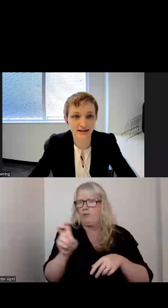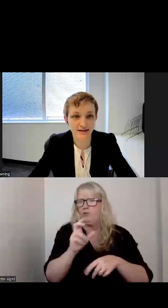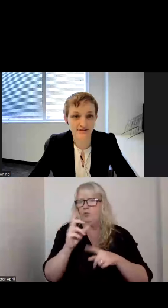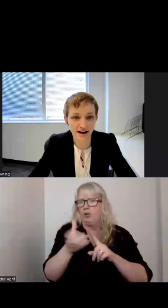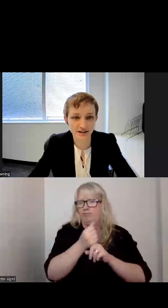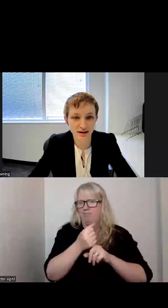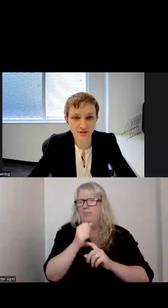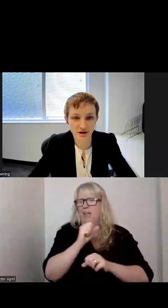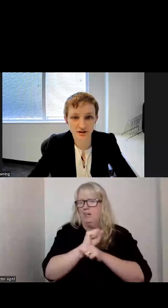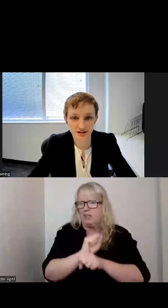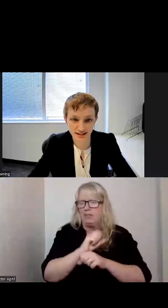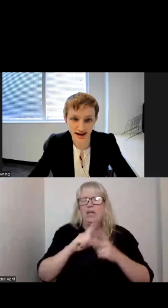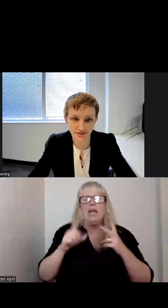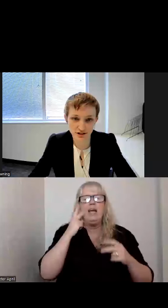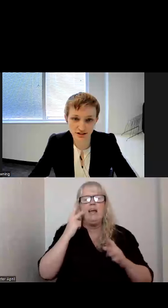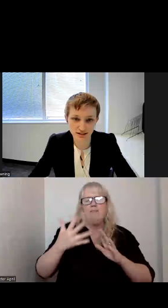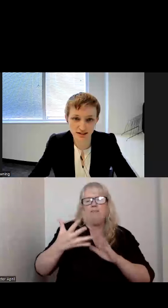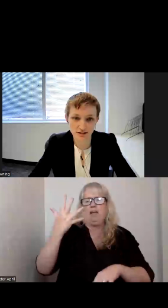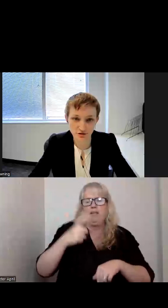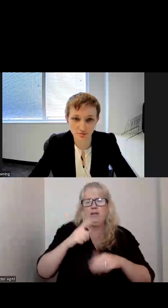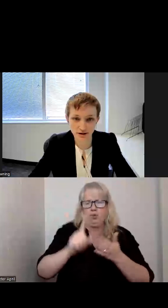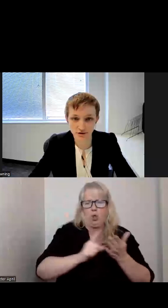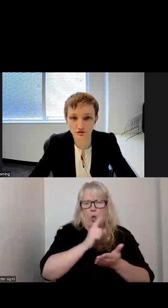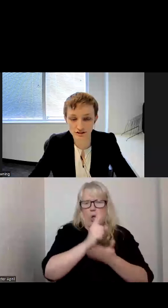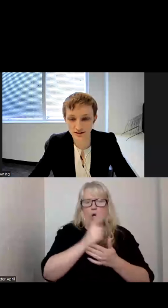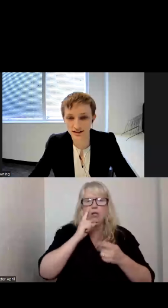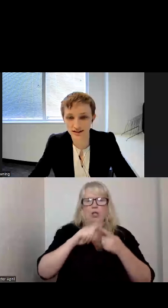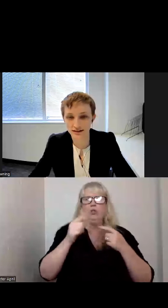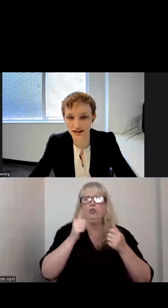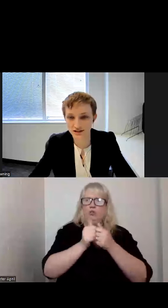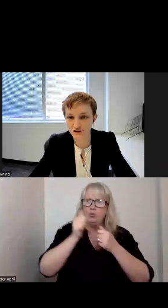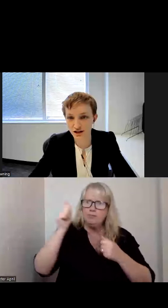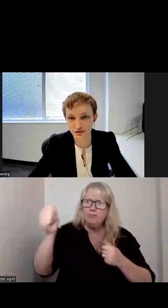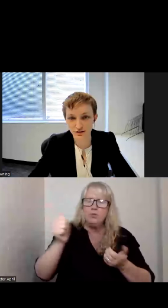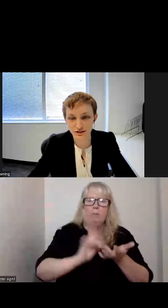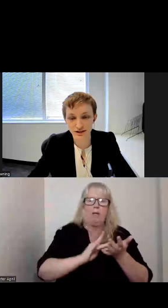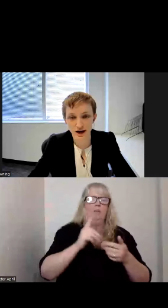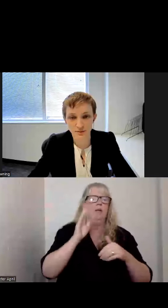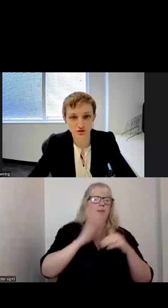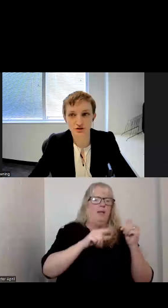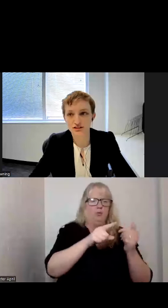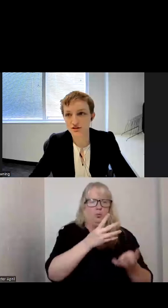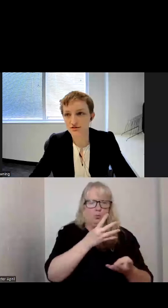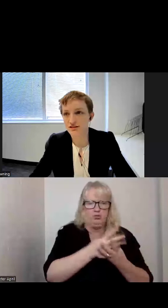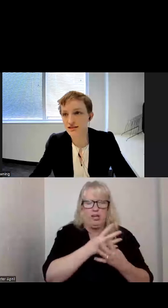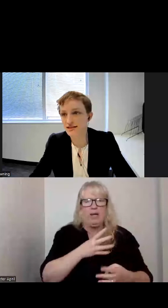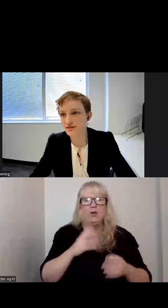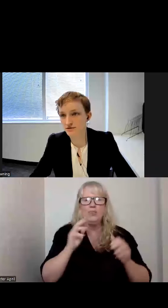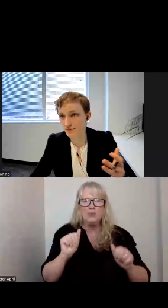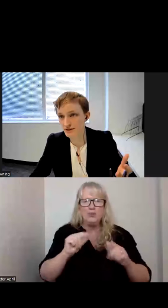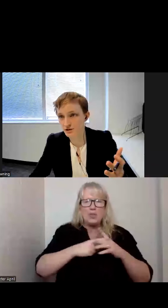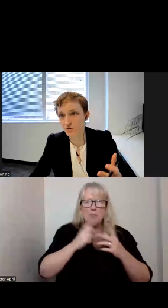FIVE TIMES LONGER IS THE AVERAGE DISTANCE TO A MEDICAL FACILITY TO JAIL. SO YOU CAN START TO SEE FROM THIS